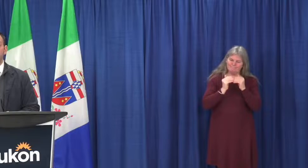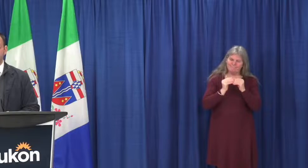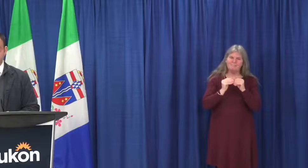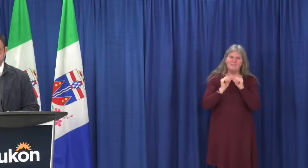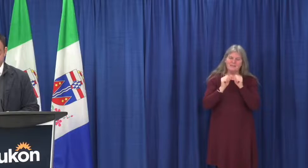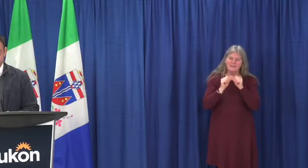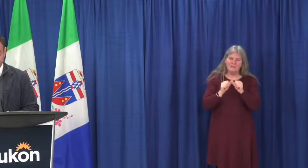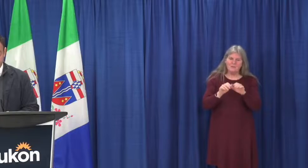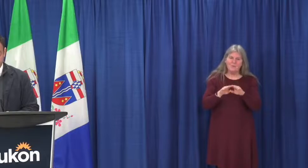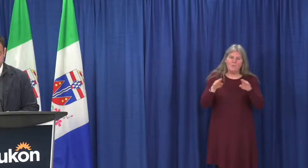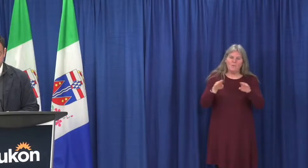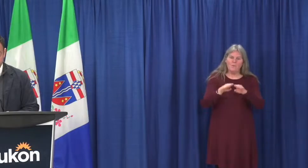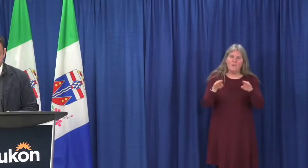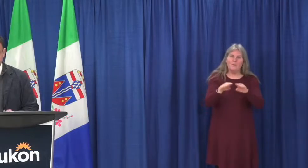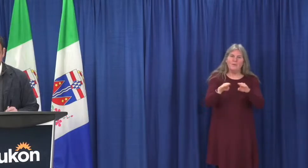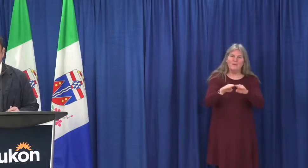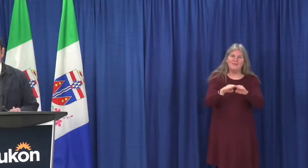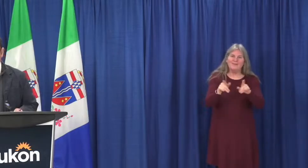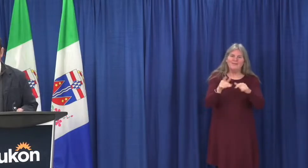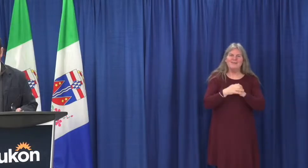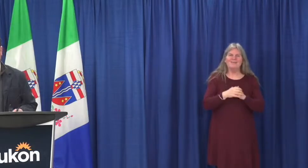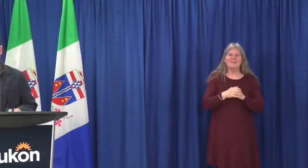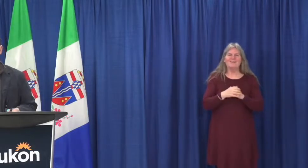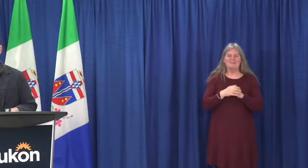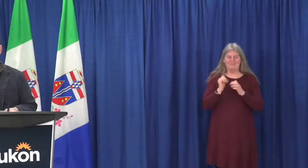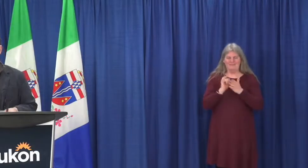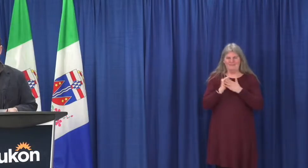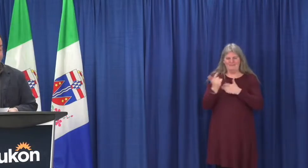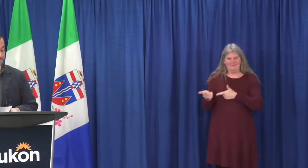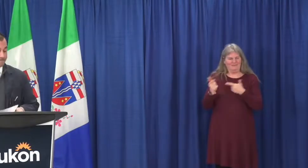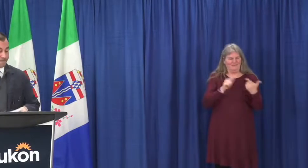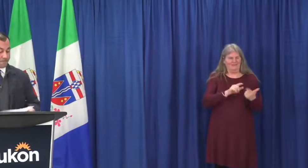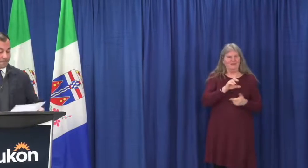to recovery. With that, I'll hand it off to Doctor Elliot. Thank you.